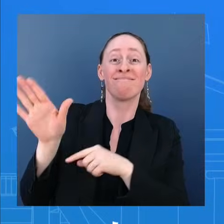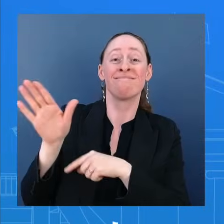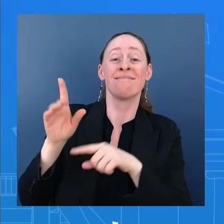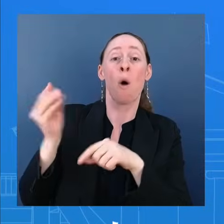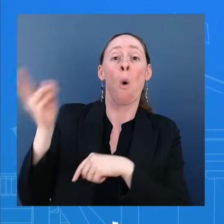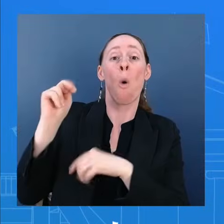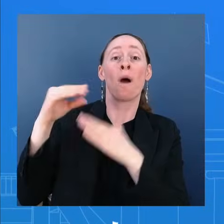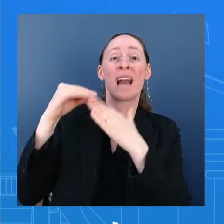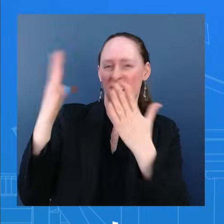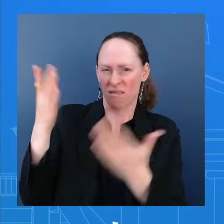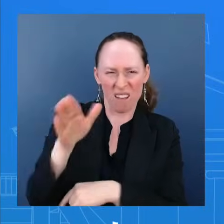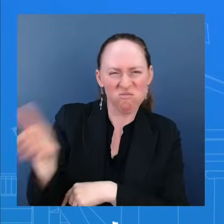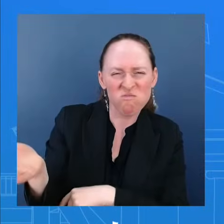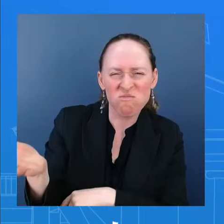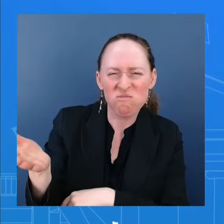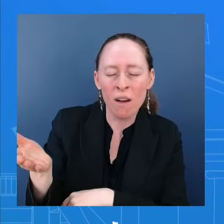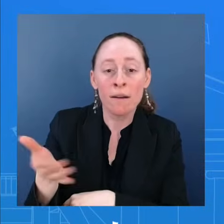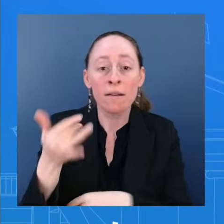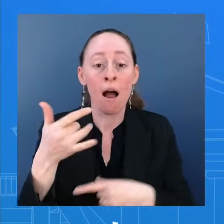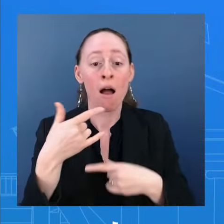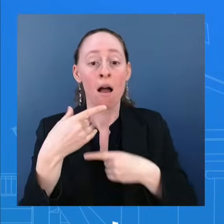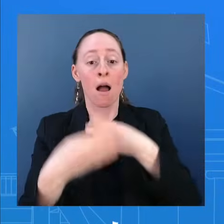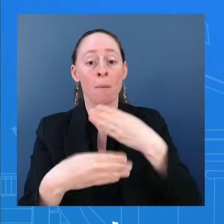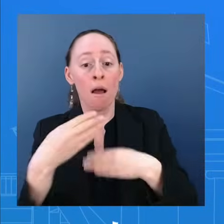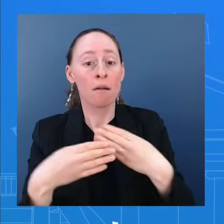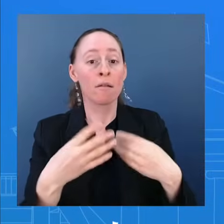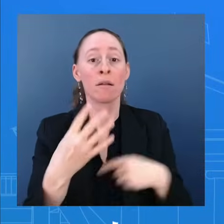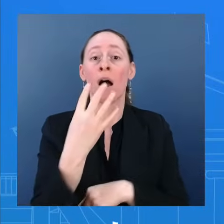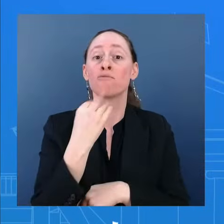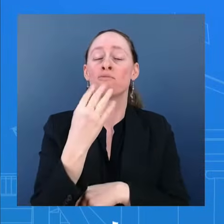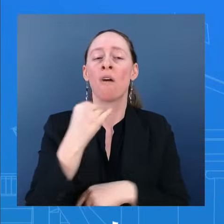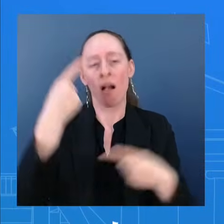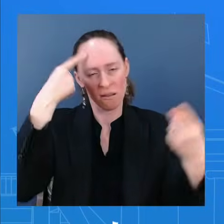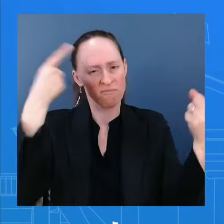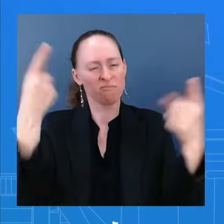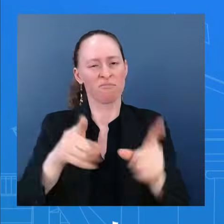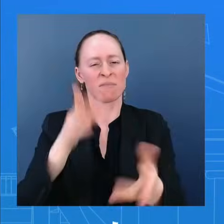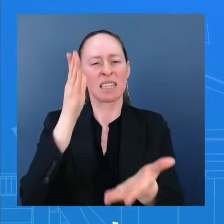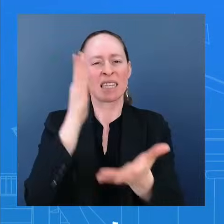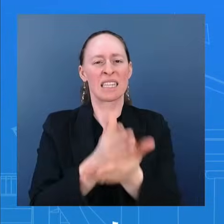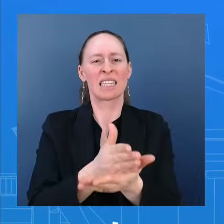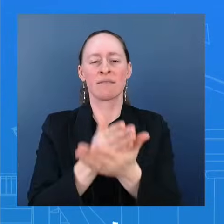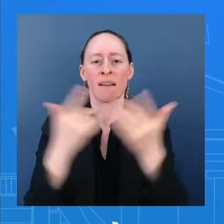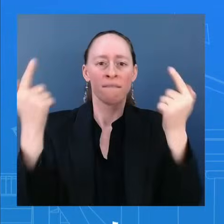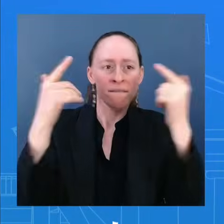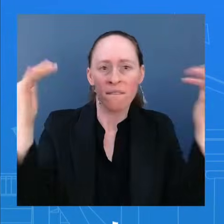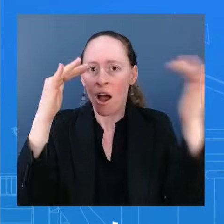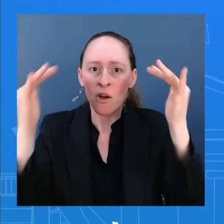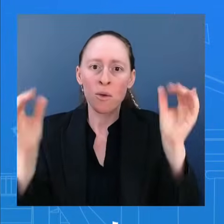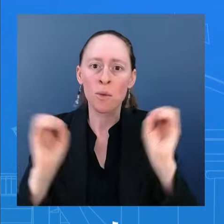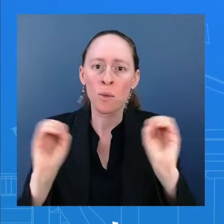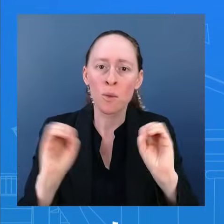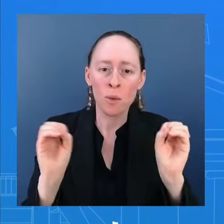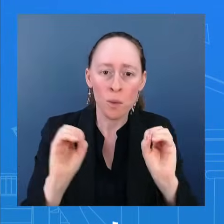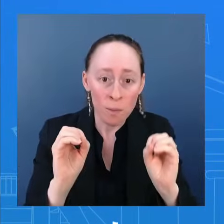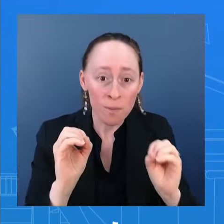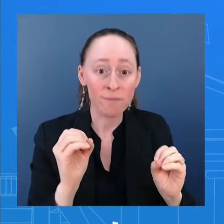which is still holding, with Israel. And Iran is not coming to the rescue. There is no cavalry for the Hamas right now --